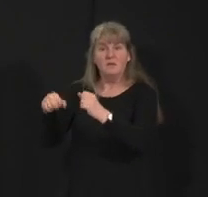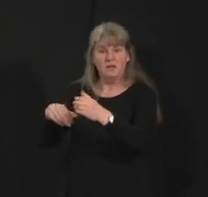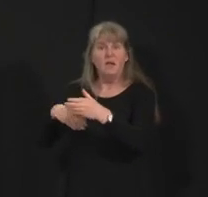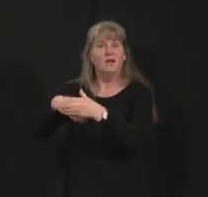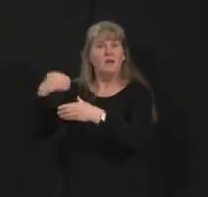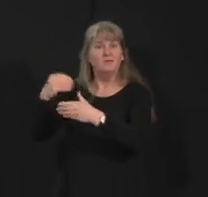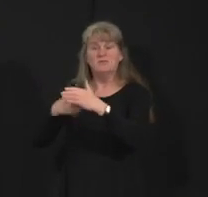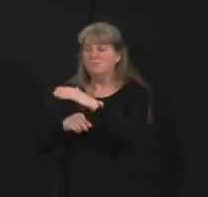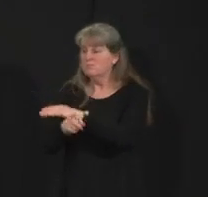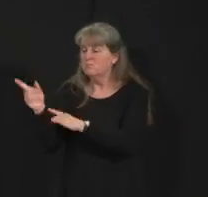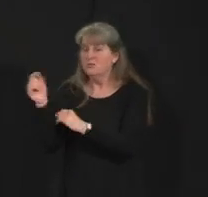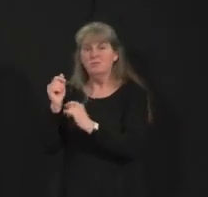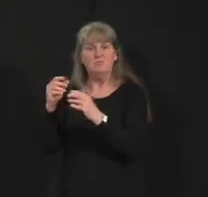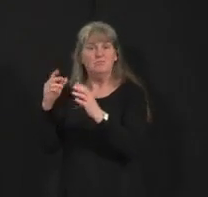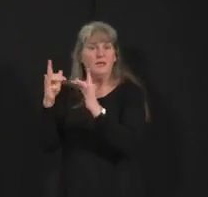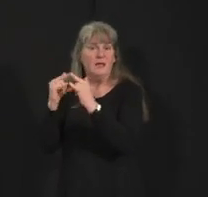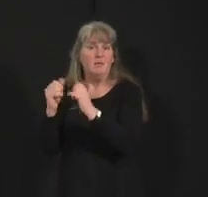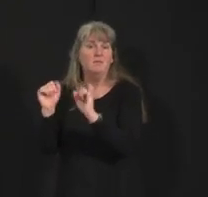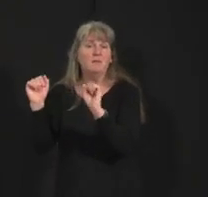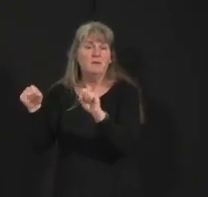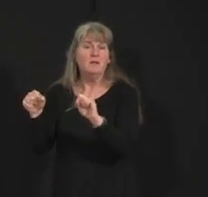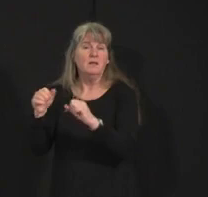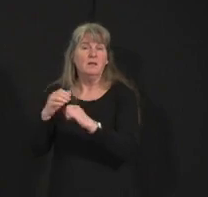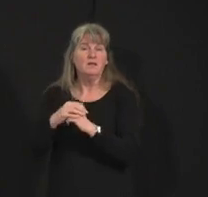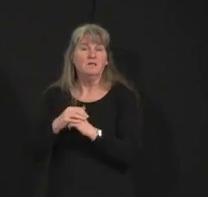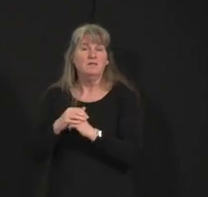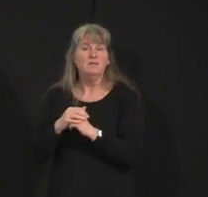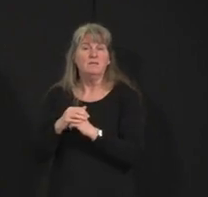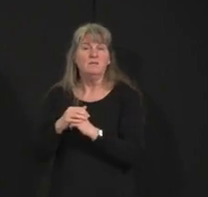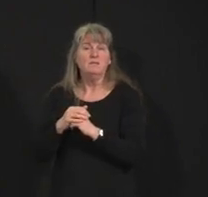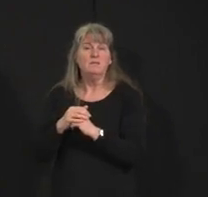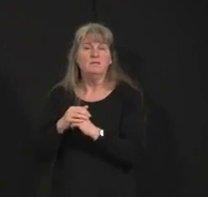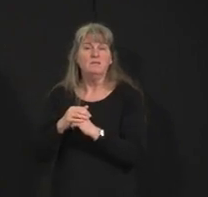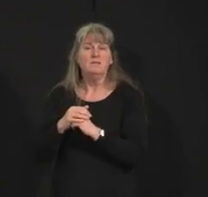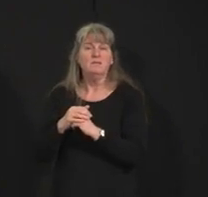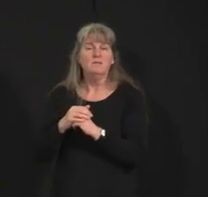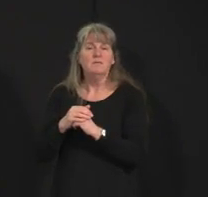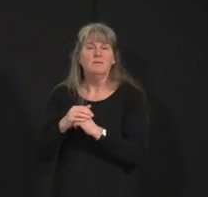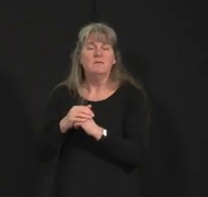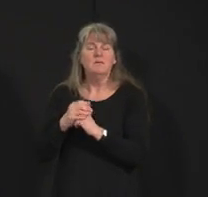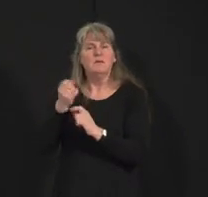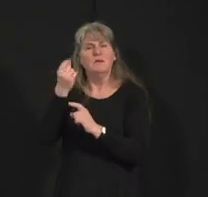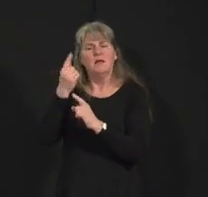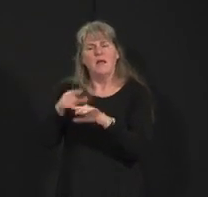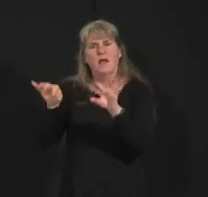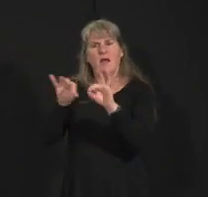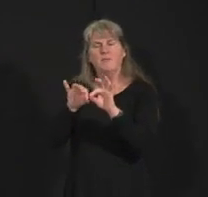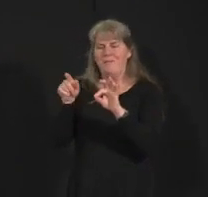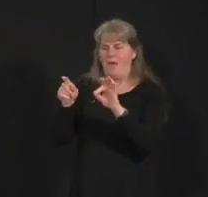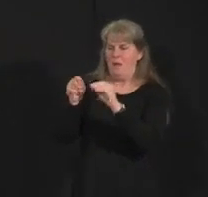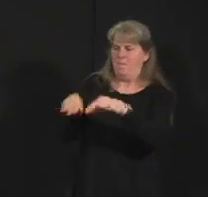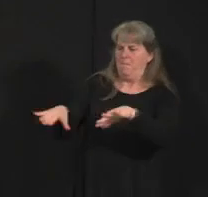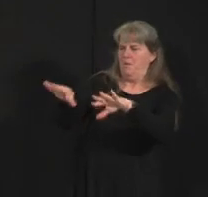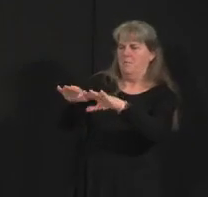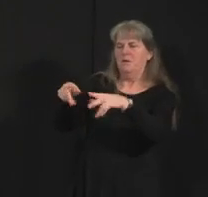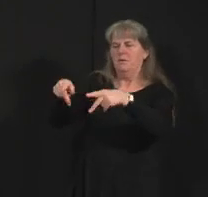camping as long as it is on land where they have permission to